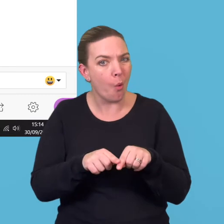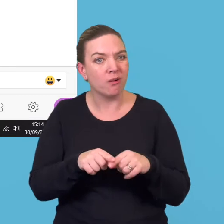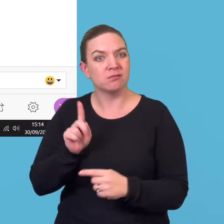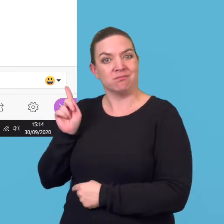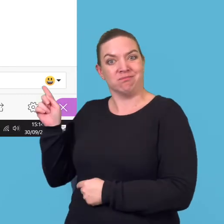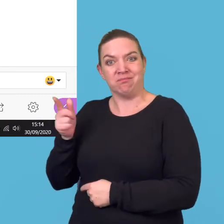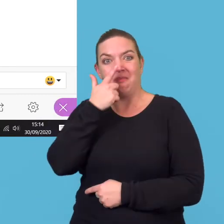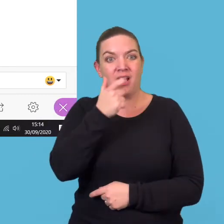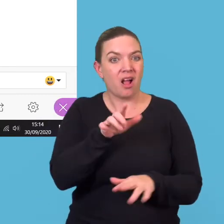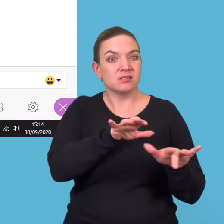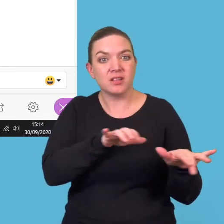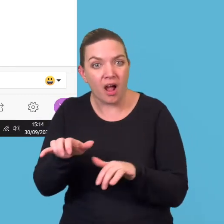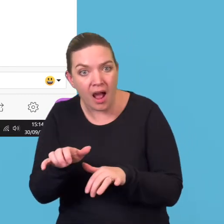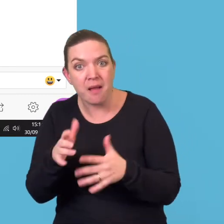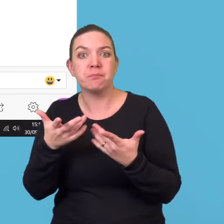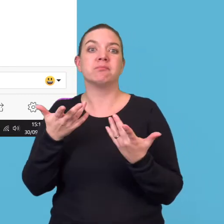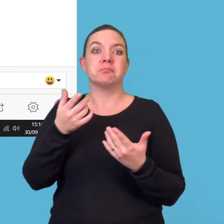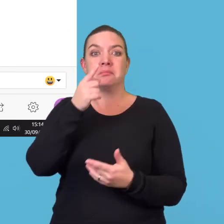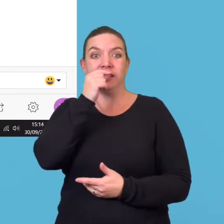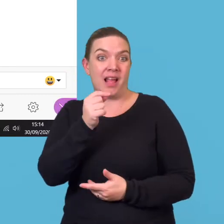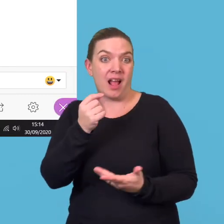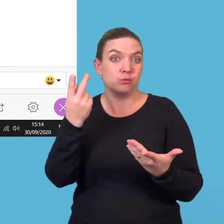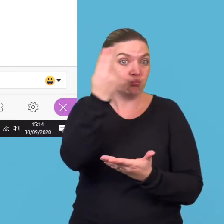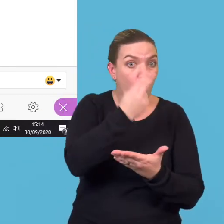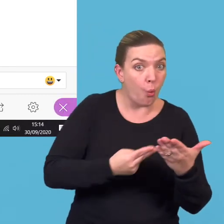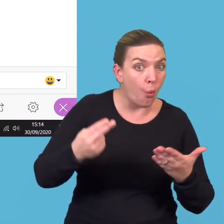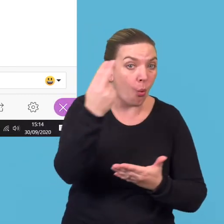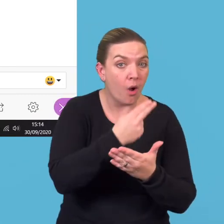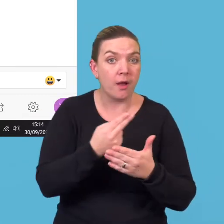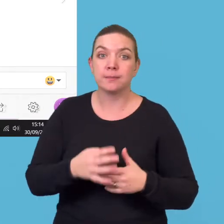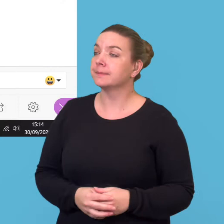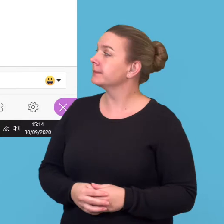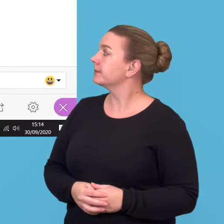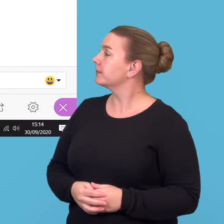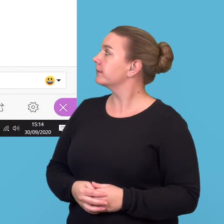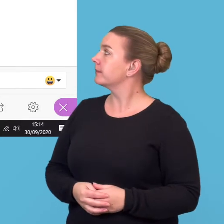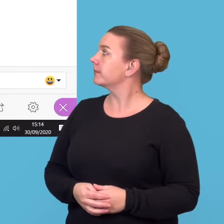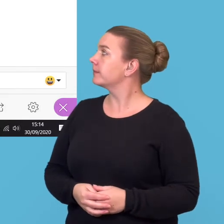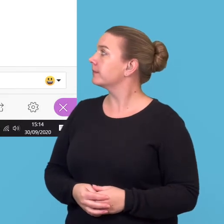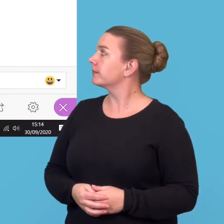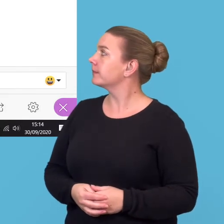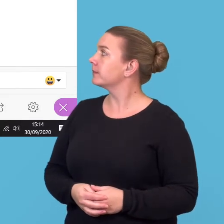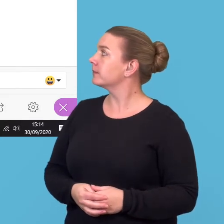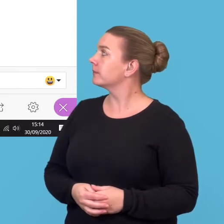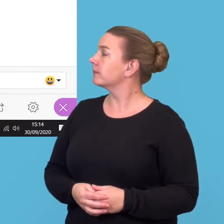Your facilitator may also use the 'whiteboard' function. On the 'whiteboard' function, you can type text,